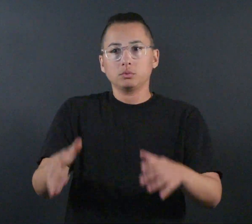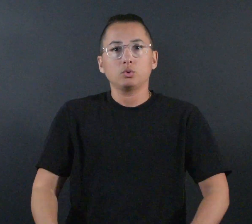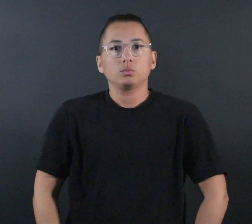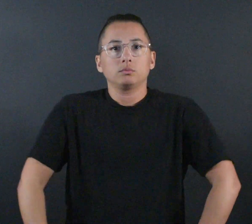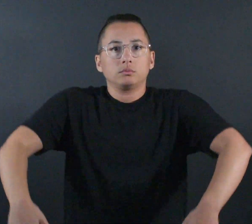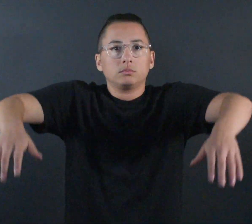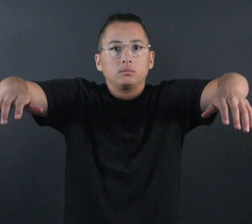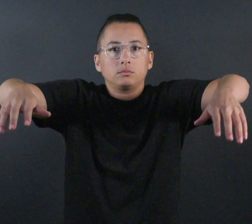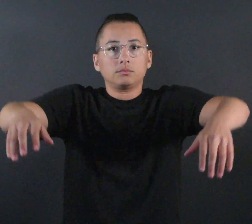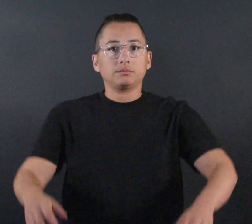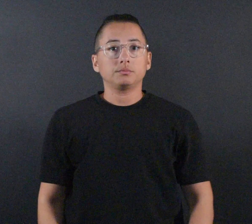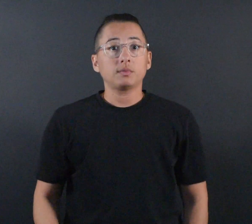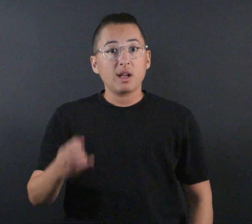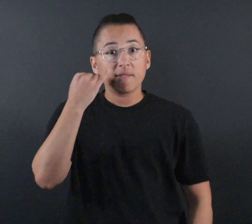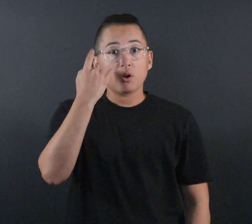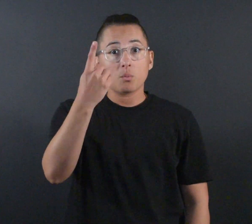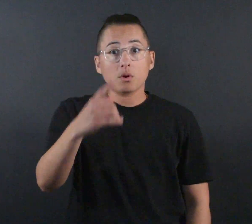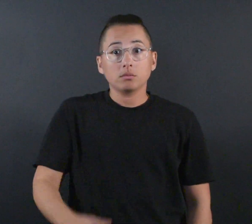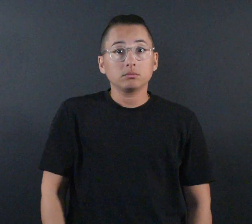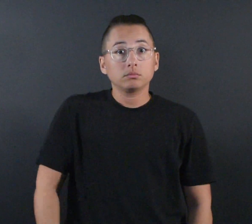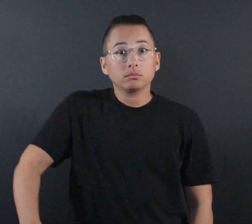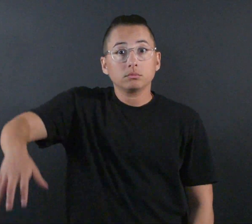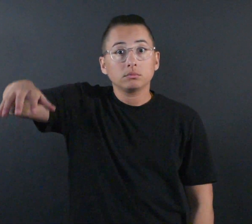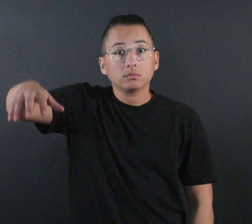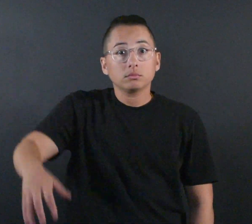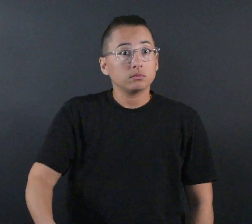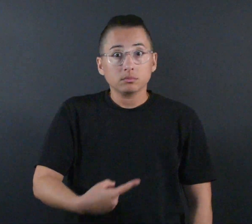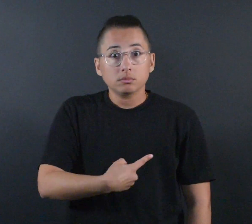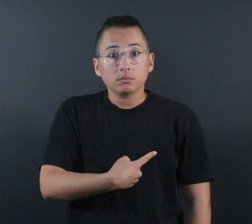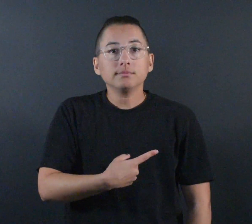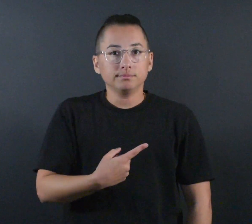Ask the person to raise both arms. Does one arm drift downward?